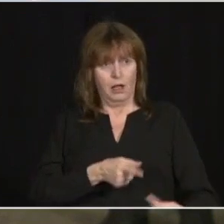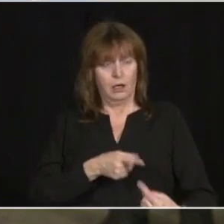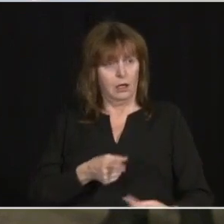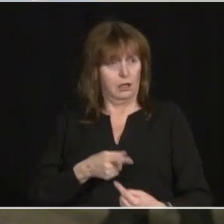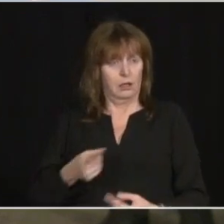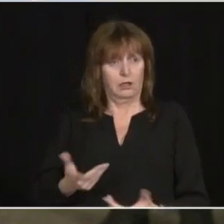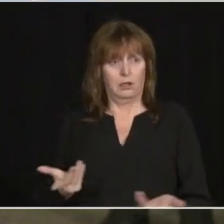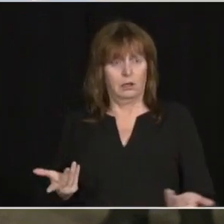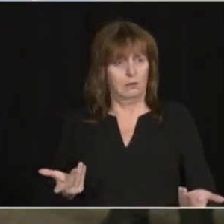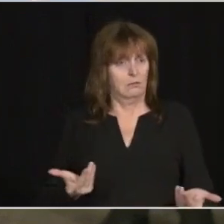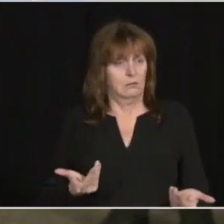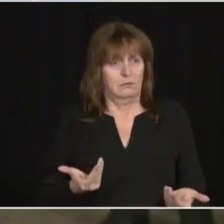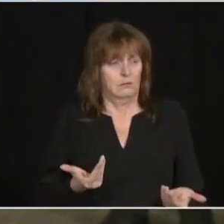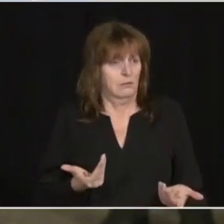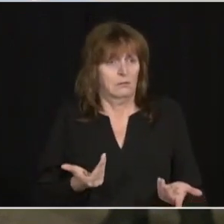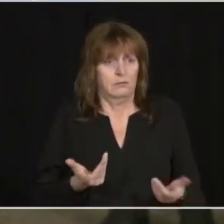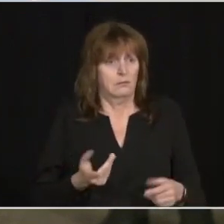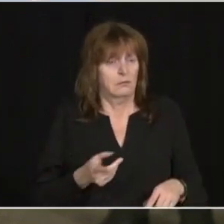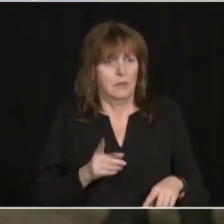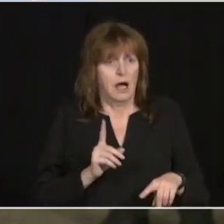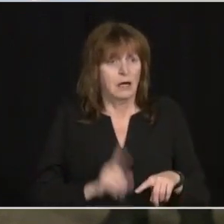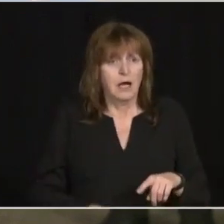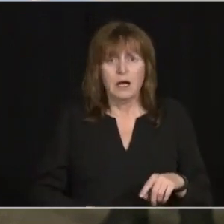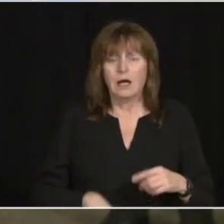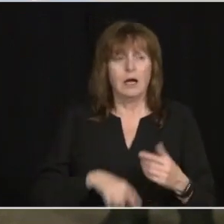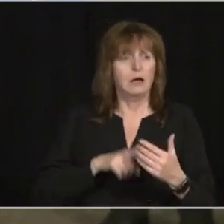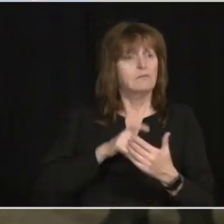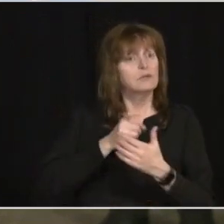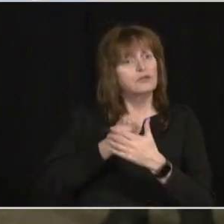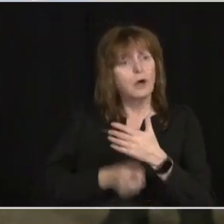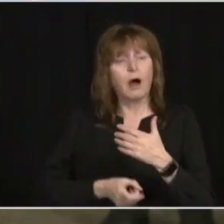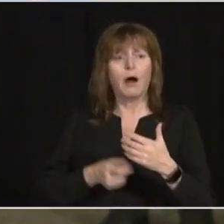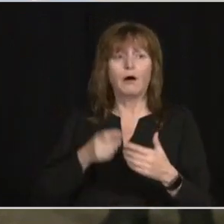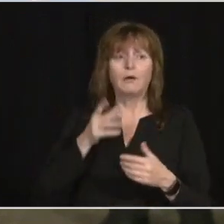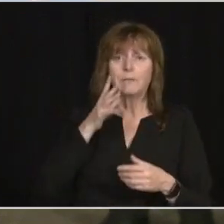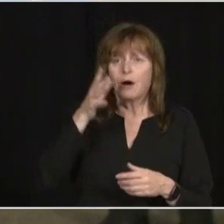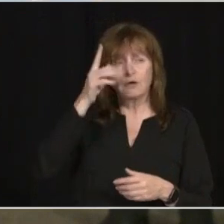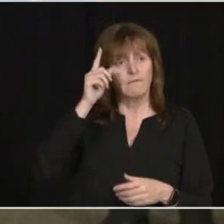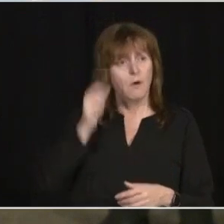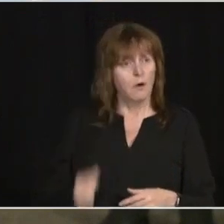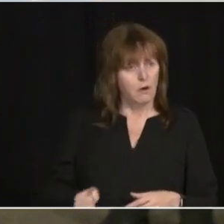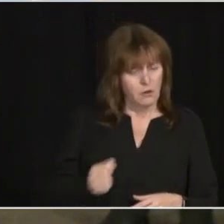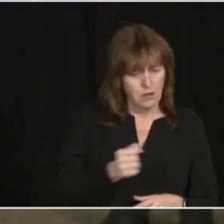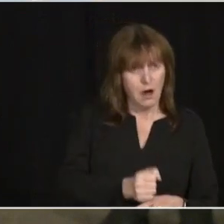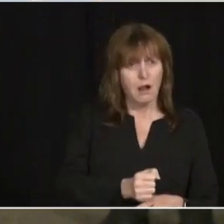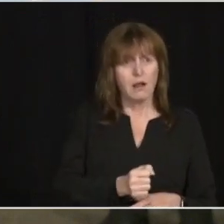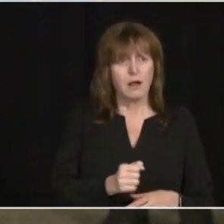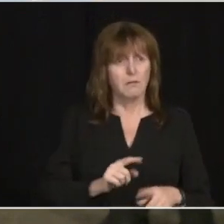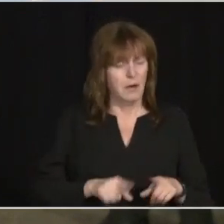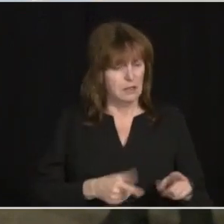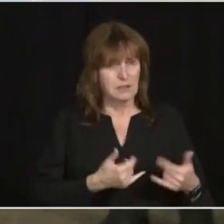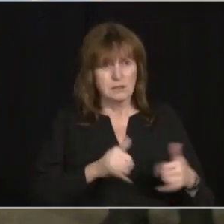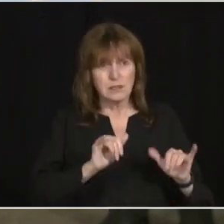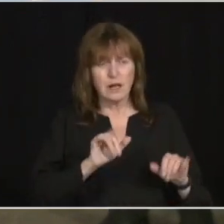still having to pay rent, property taxes and all kinds of other bills. What is the Ontario government doing to